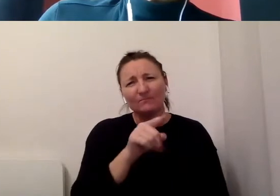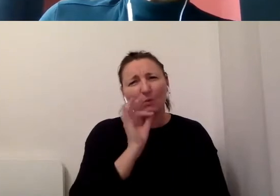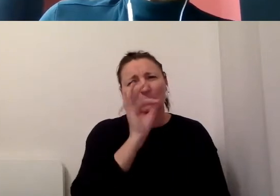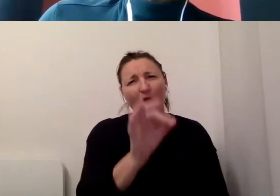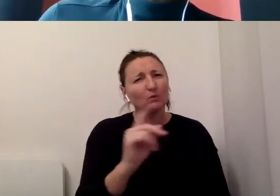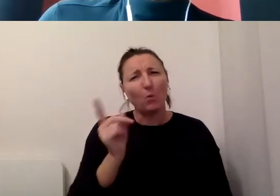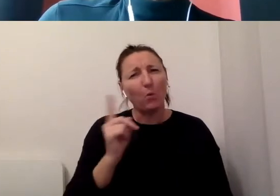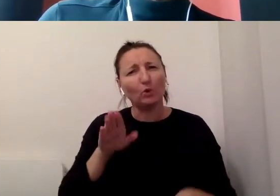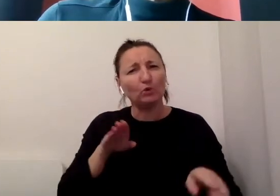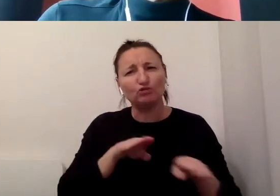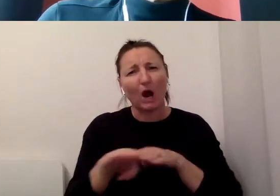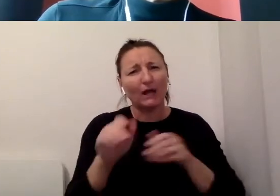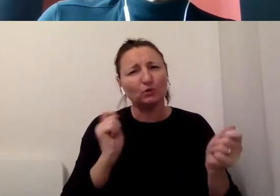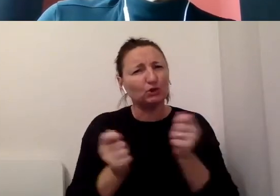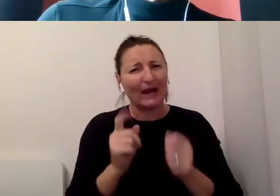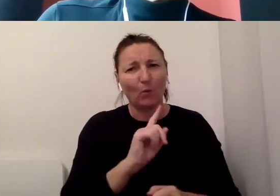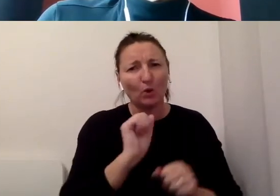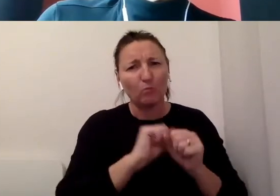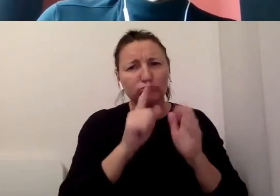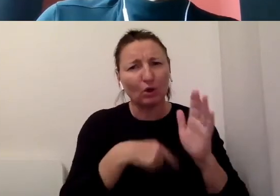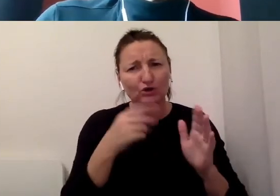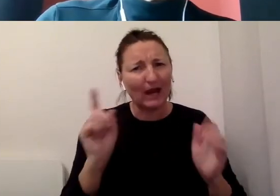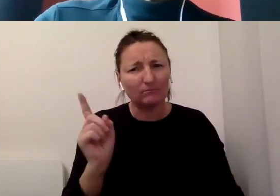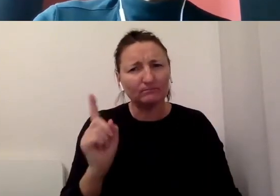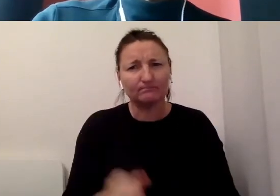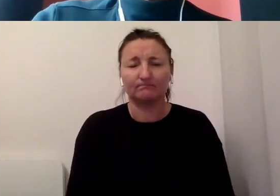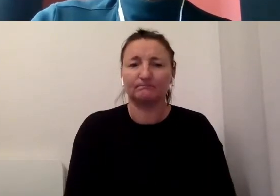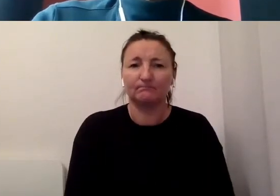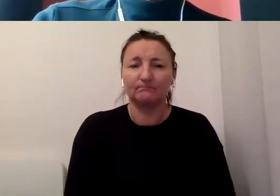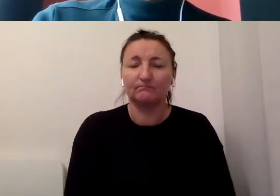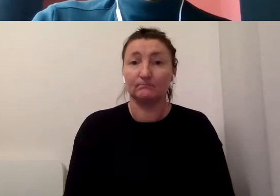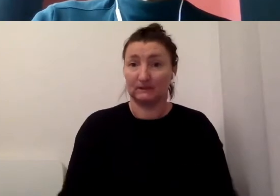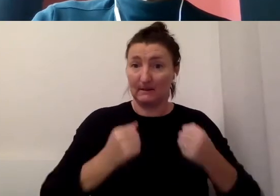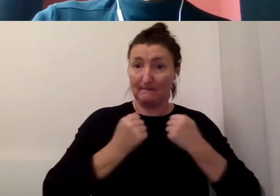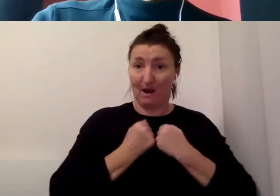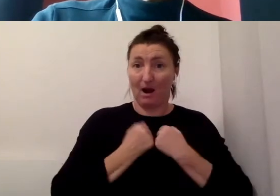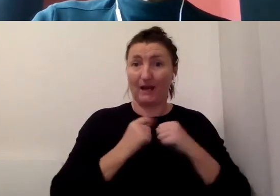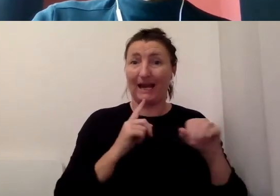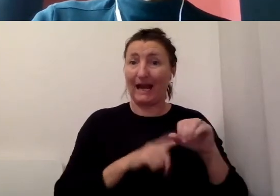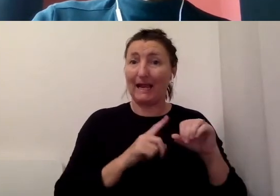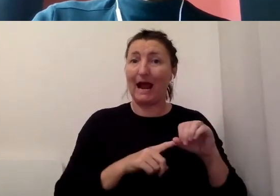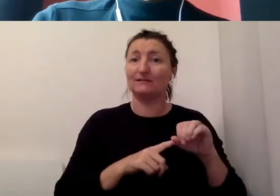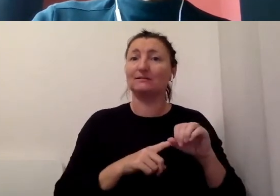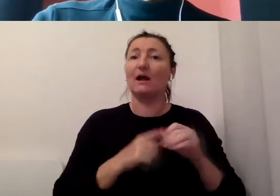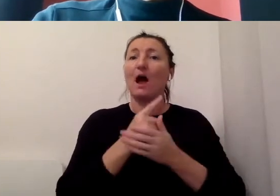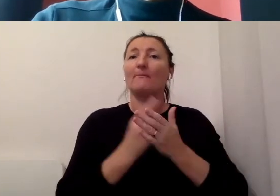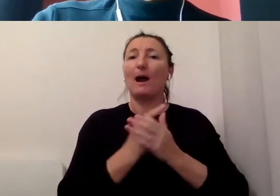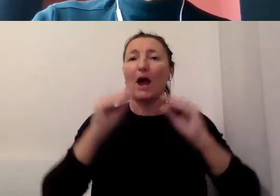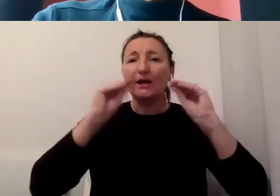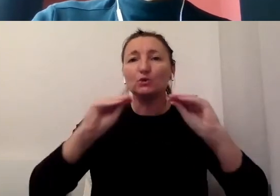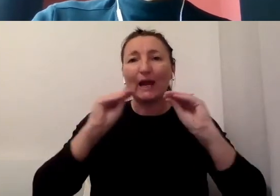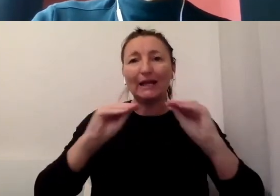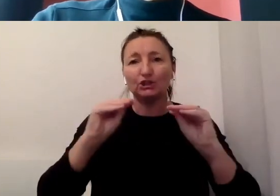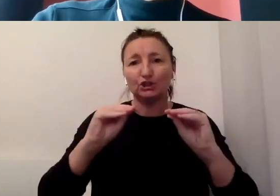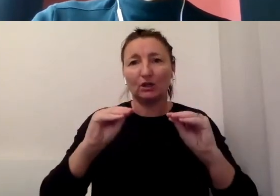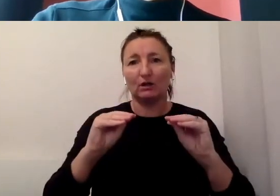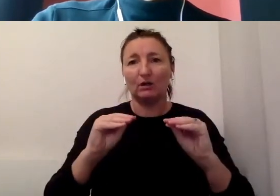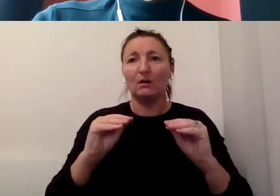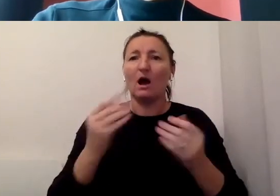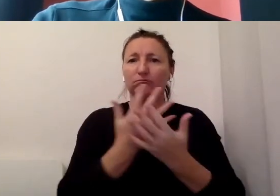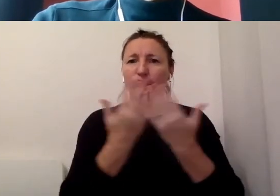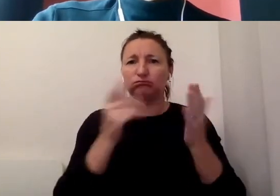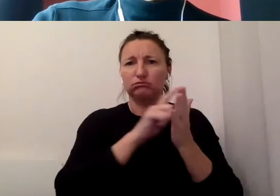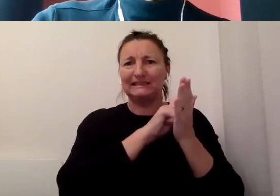Quilliass: Yeah. So mine is about education for Disabled people how a lot of disabled people and